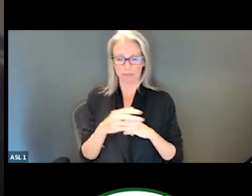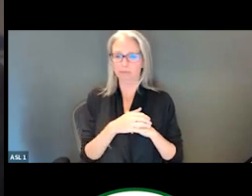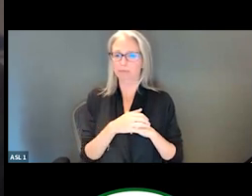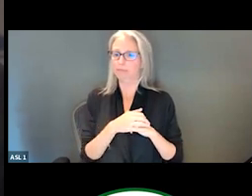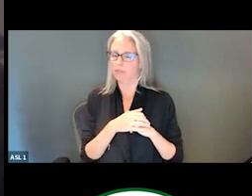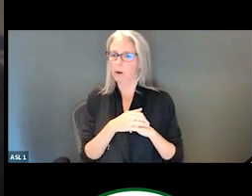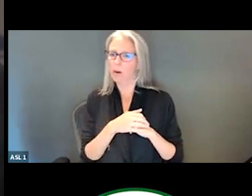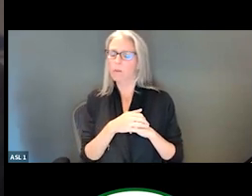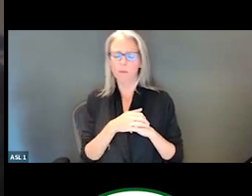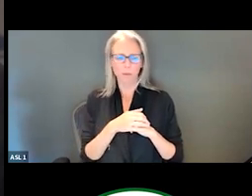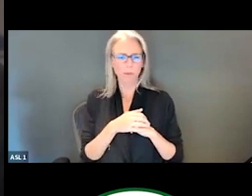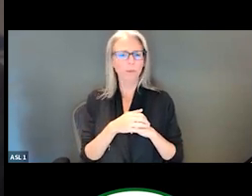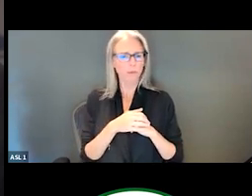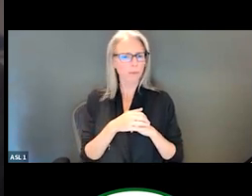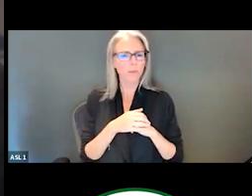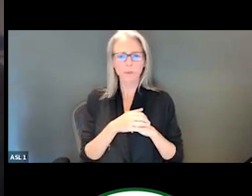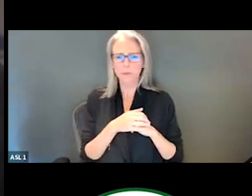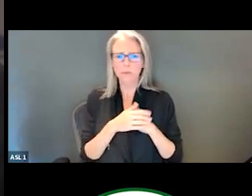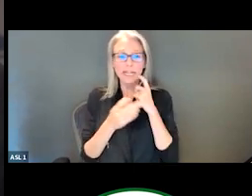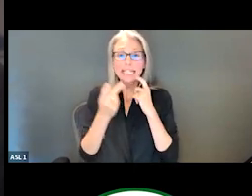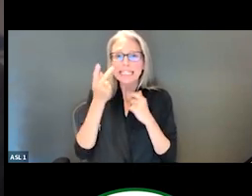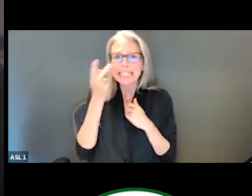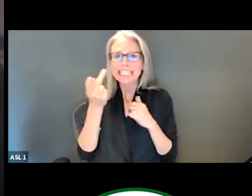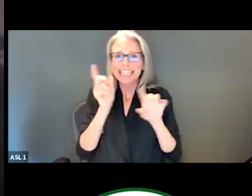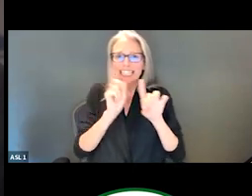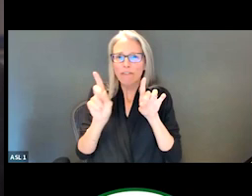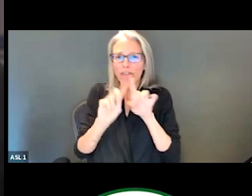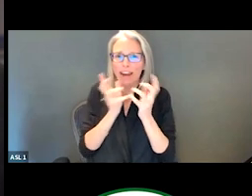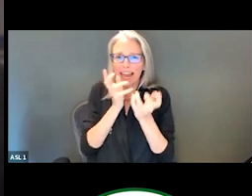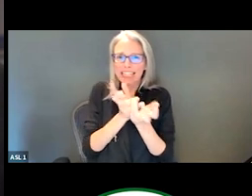In products that can help make these outdoor spaces more accessible. Jamie brought up the